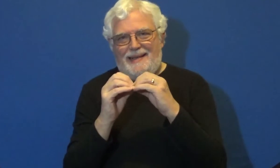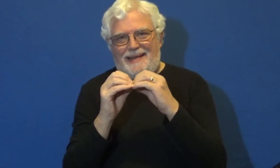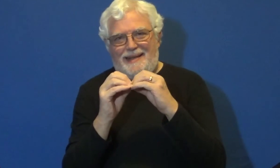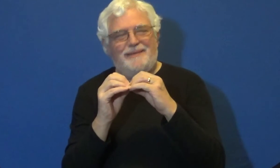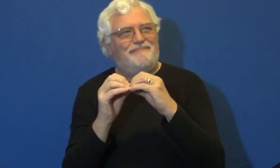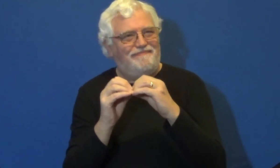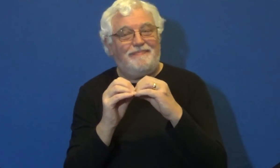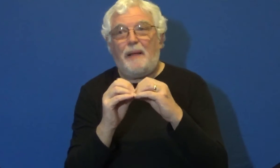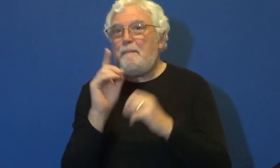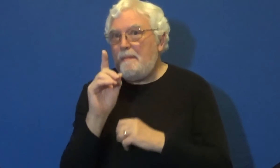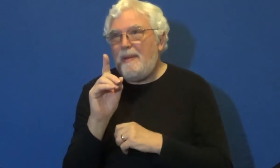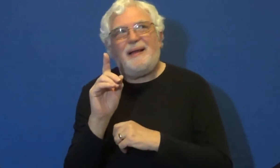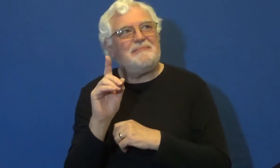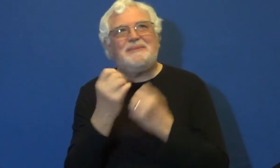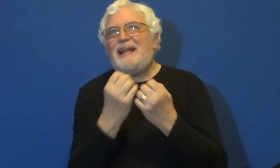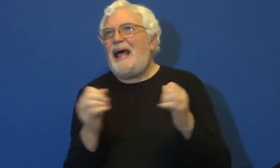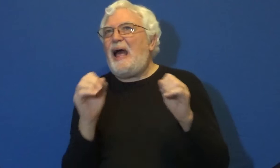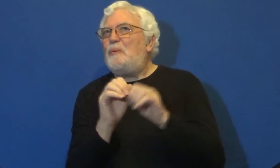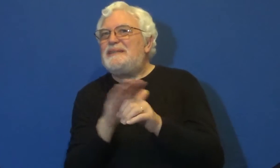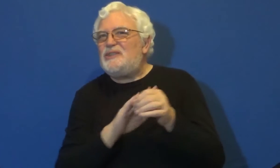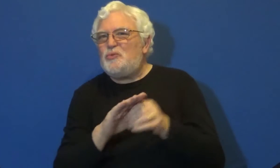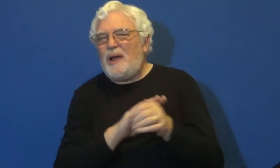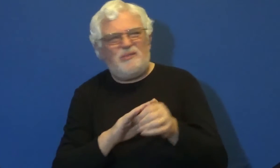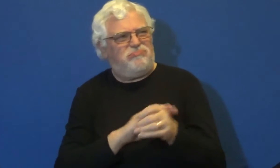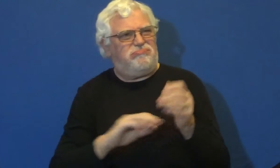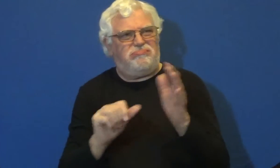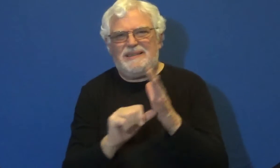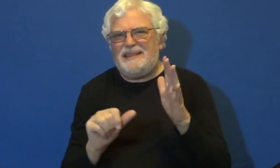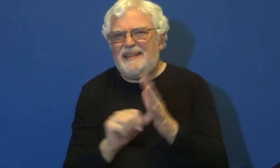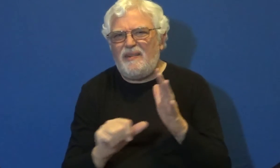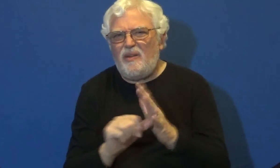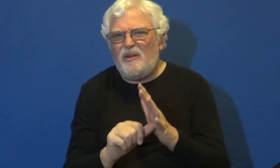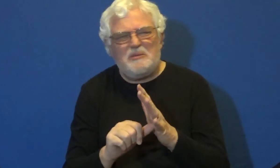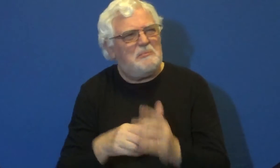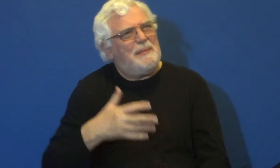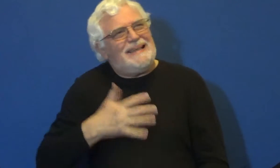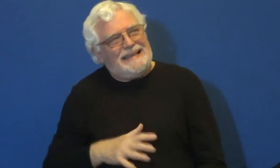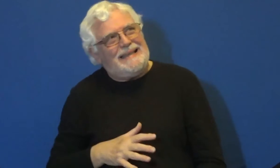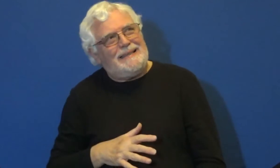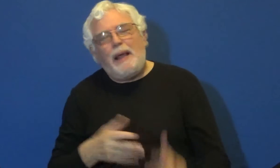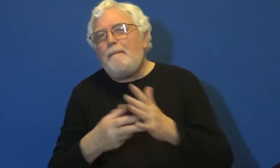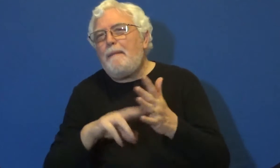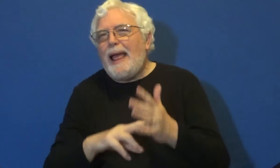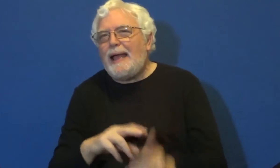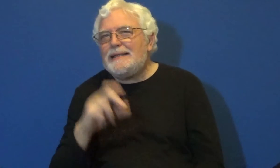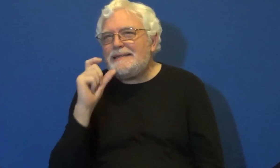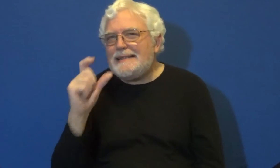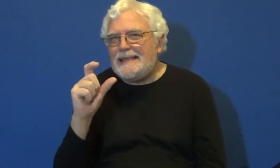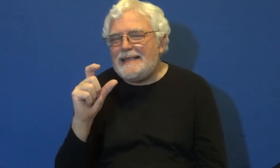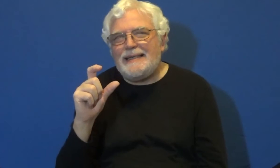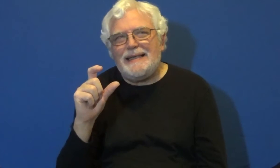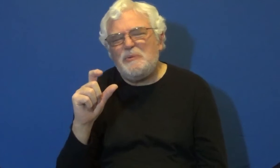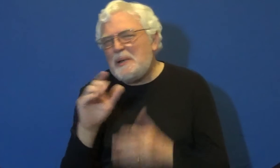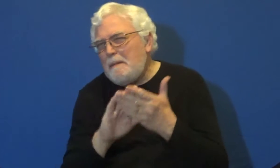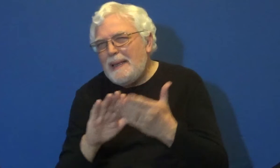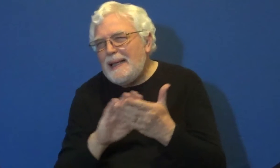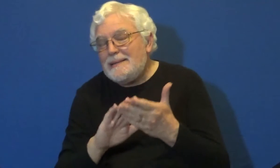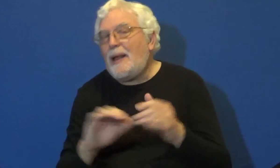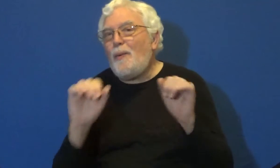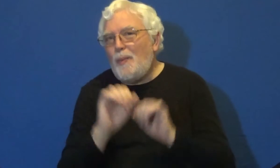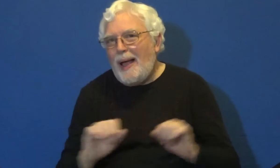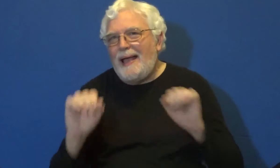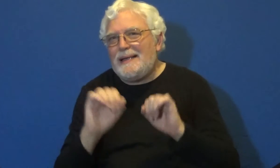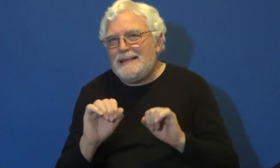but in our complex situation it probably needs a plan C as in "wait and see"